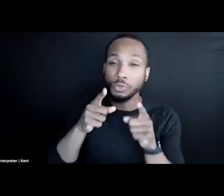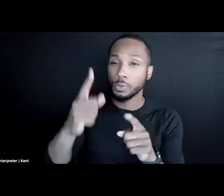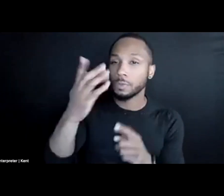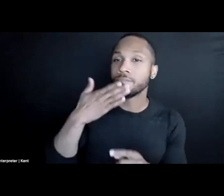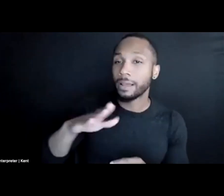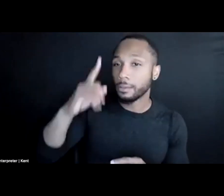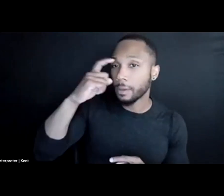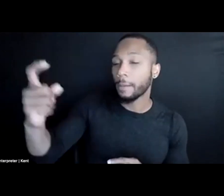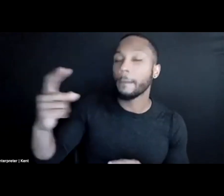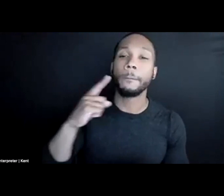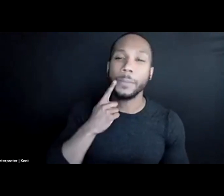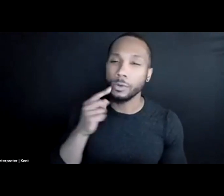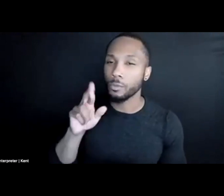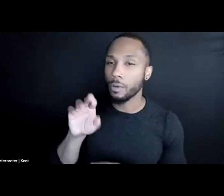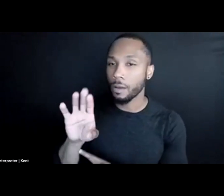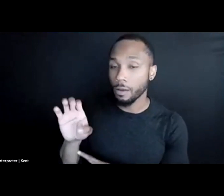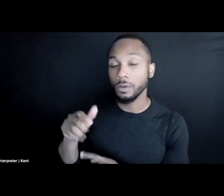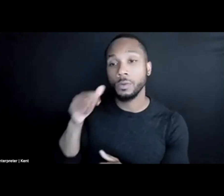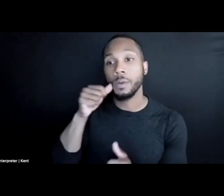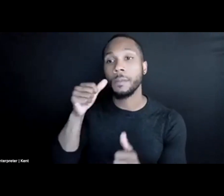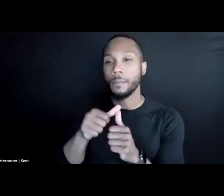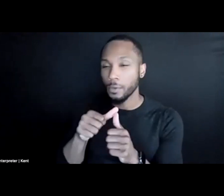You’ll remember their texture across your tongue.